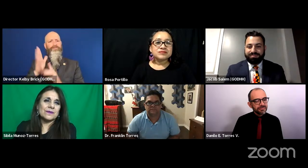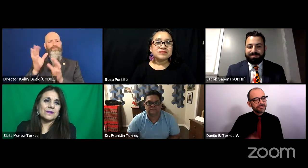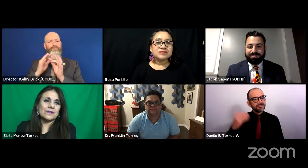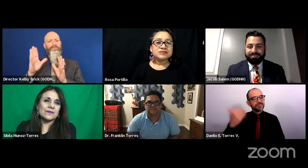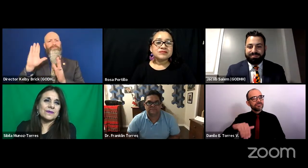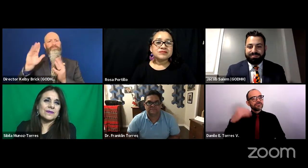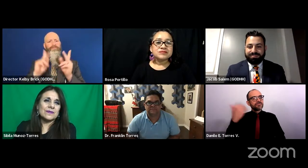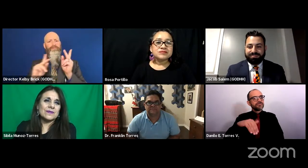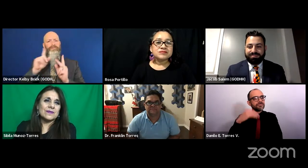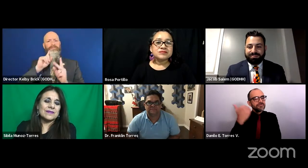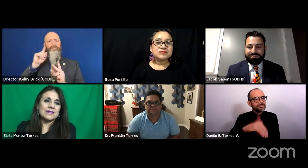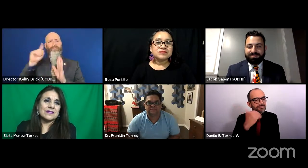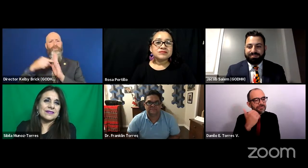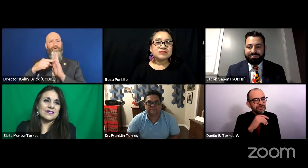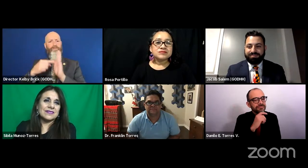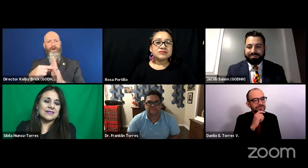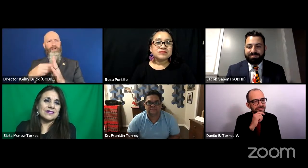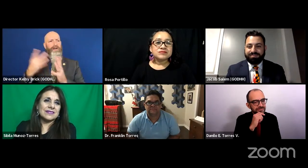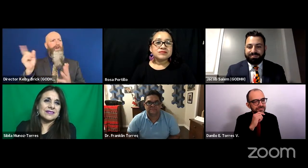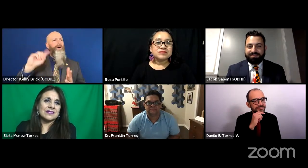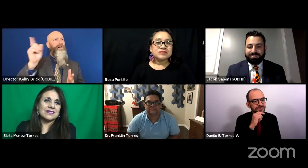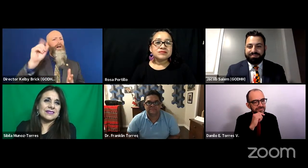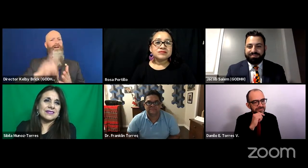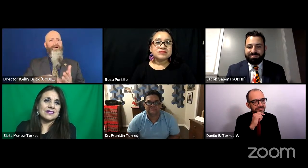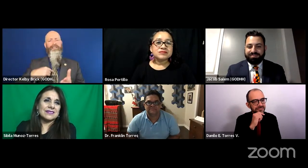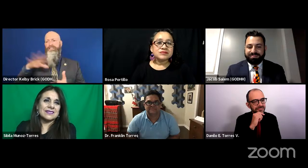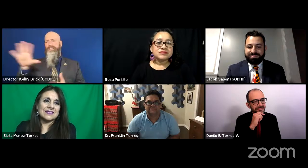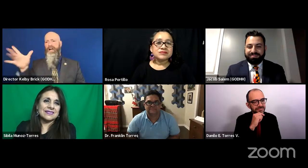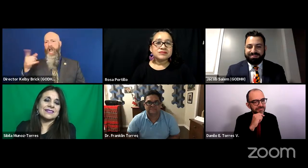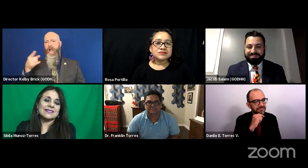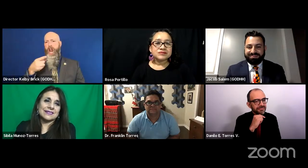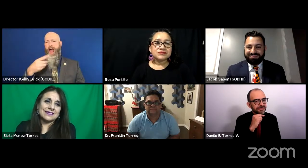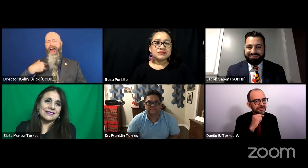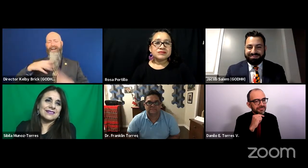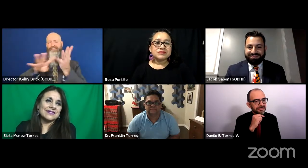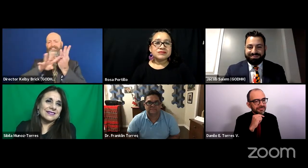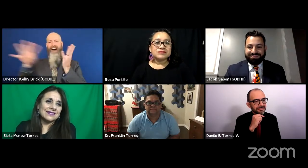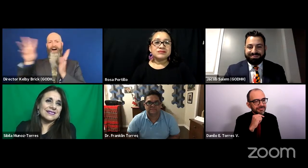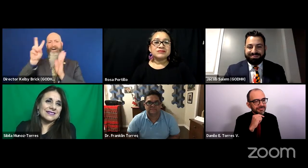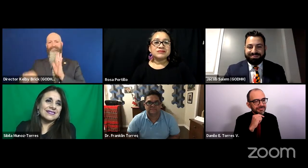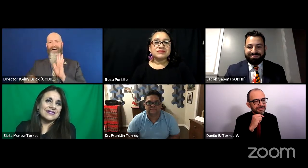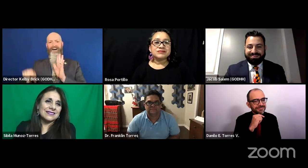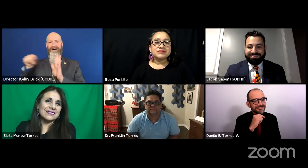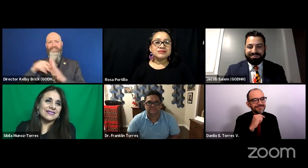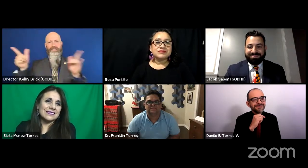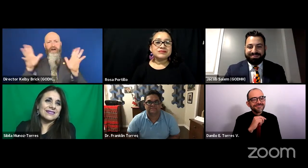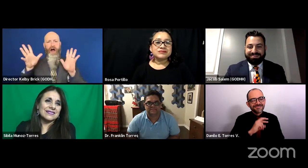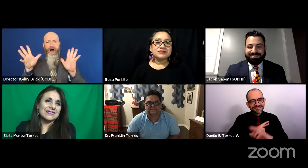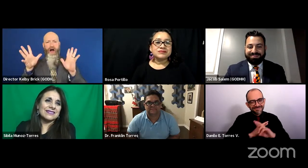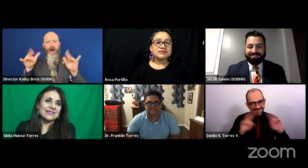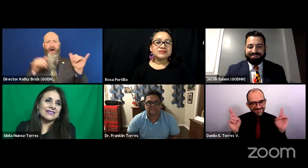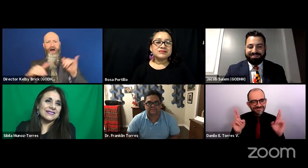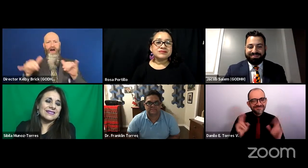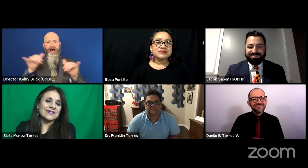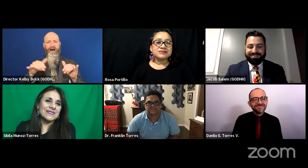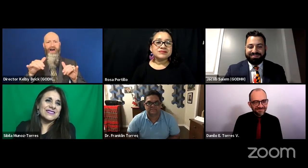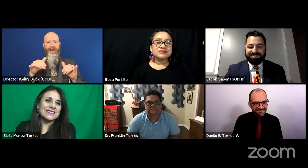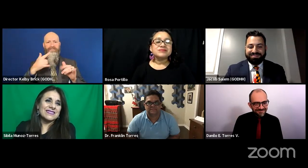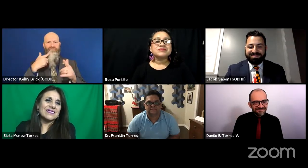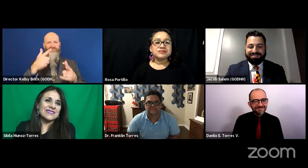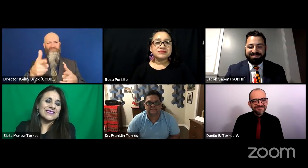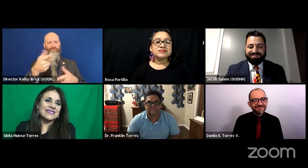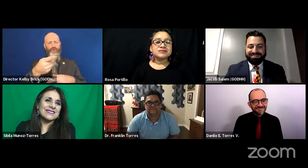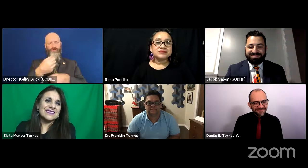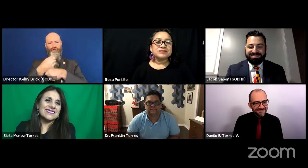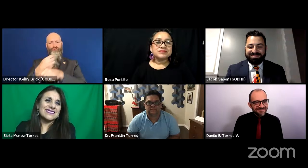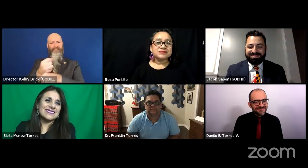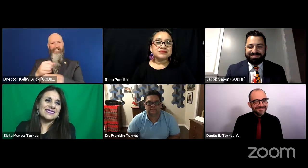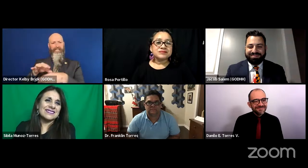and they have questions of where is the Latino community? And I always refer them to LDHH.